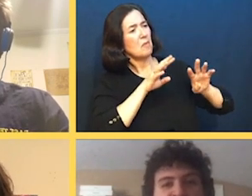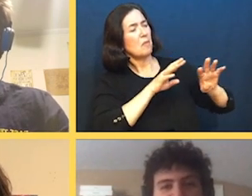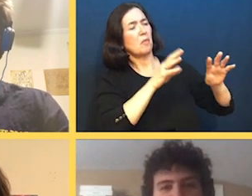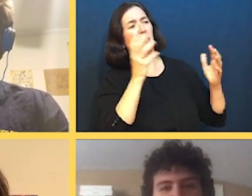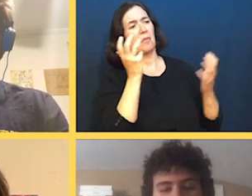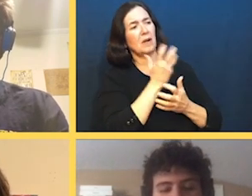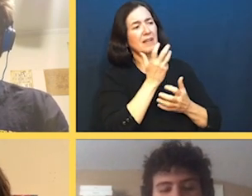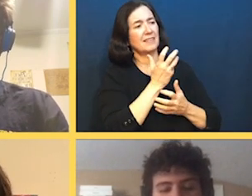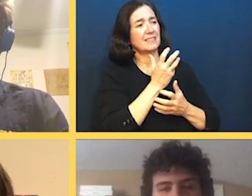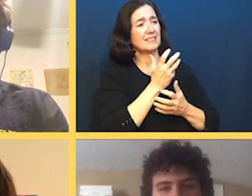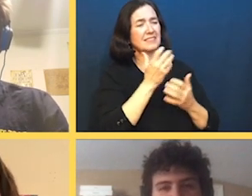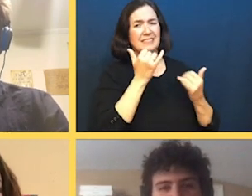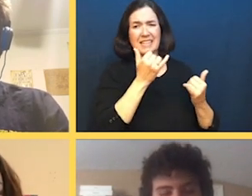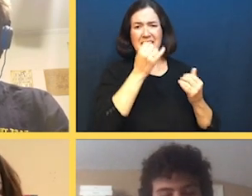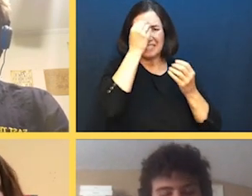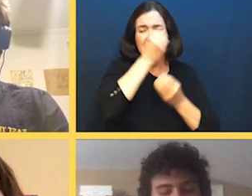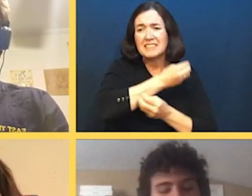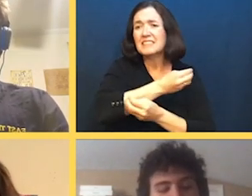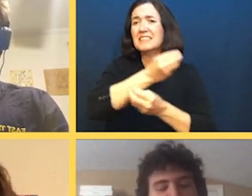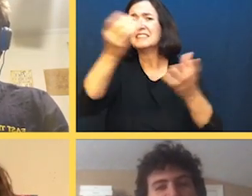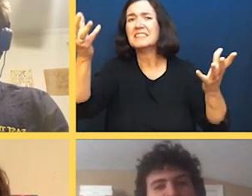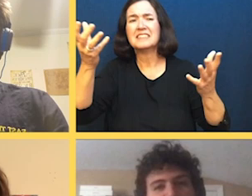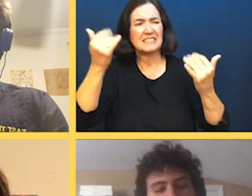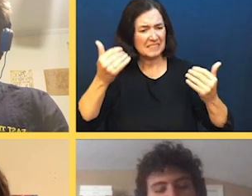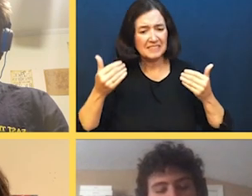Sounds the chorus, speed it onward;